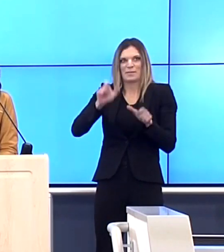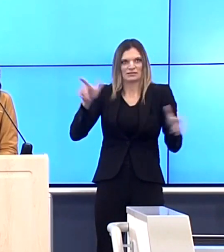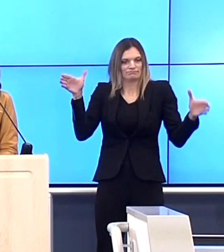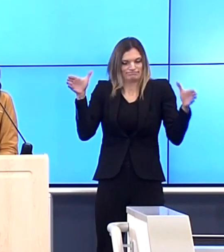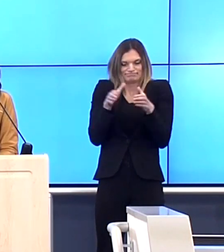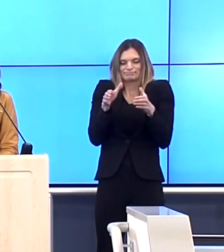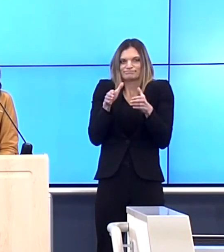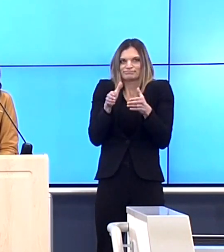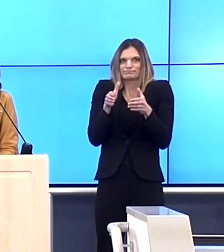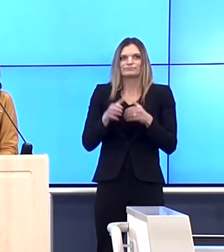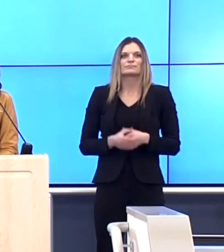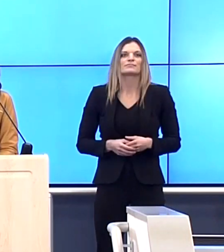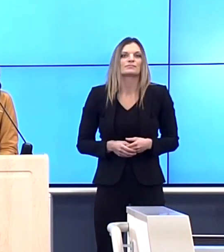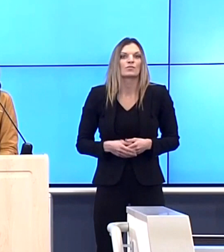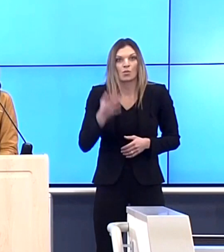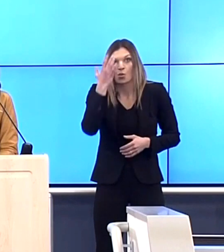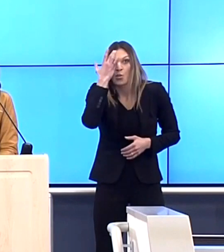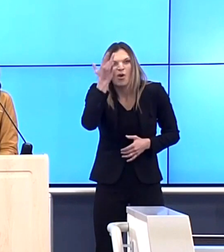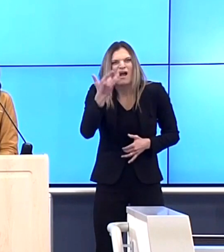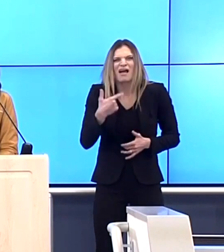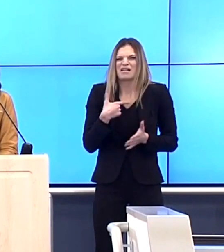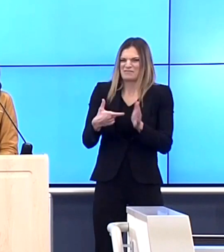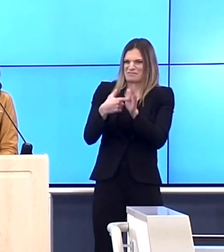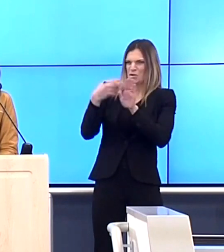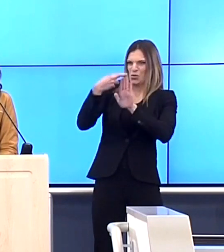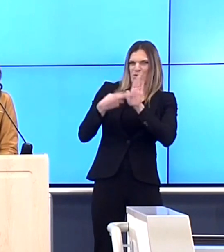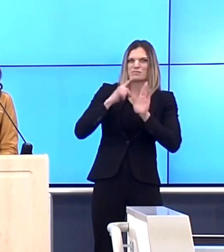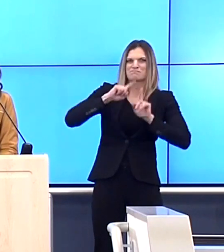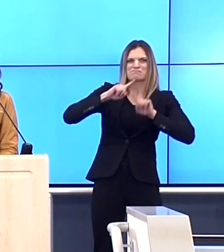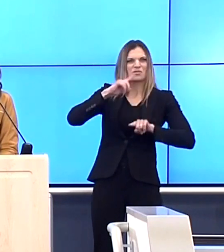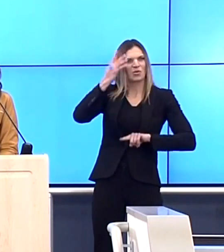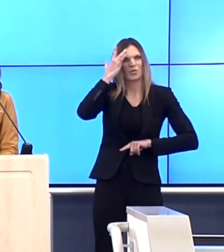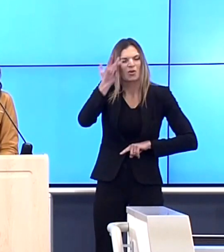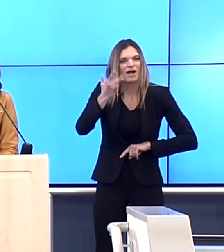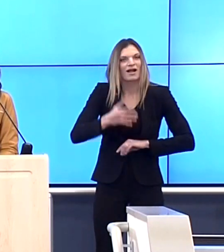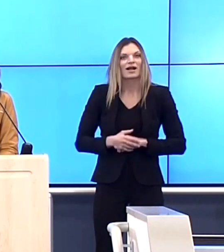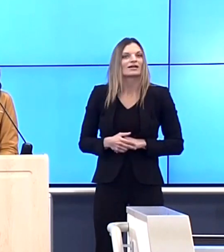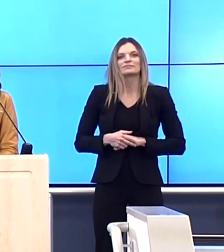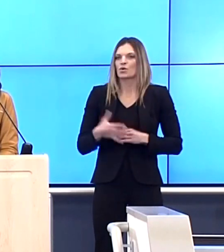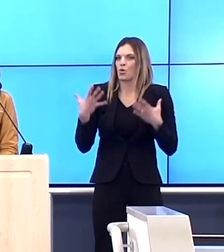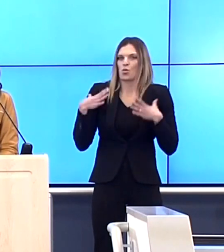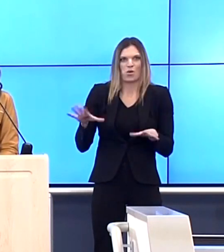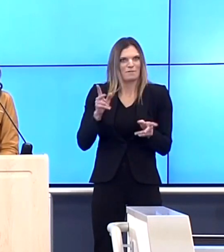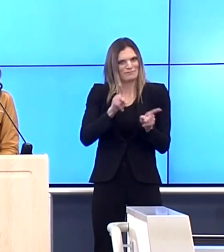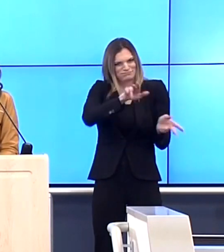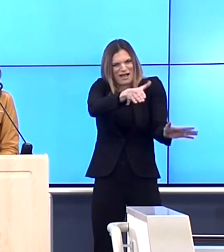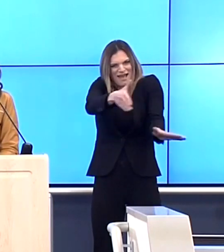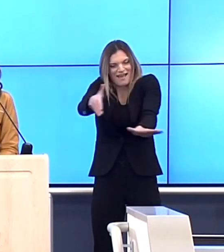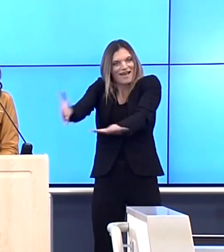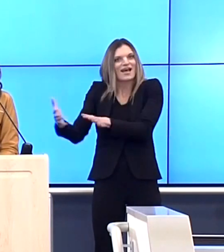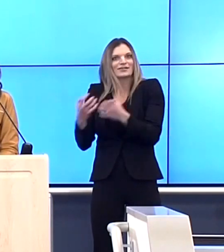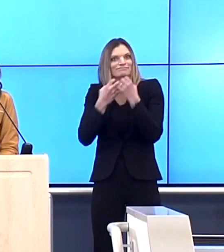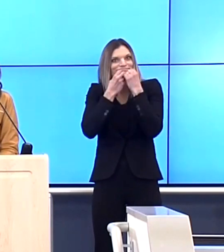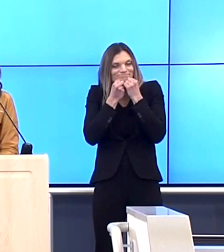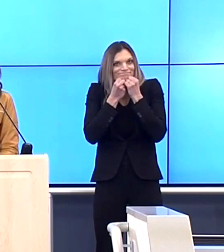THESE STEPS ARE WHAT THE PUBLIC HEALTH EXPERTS SAY WOE MUST TAKE HEALTH EXPERTS SAY WOE MUST TAKE TO AVOID OVERWHELMING HOSPITALS TO AVOID OVERWHELMING HOSPITALS AND DEATH COUNTS LIKE WE SAW IN